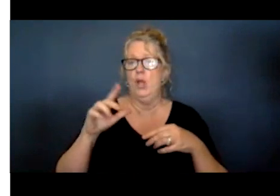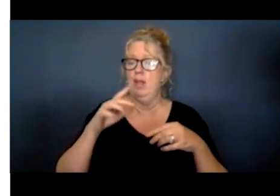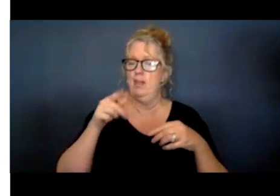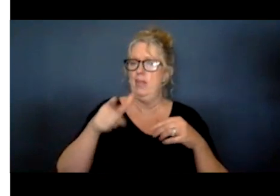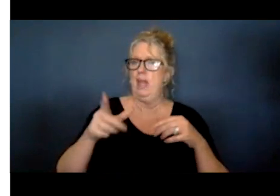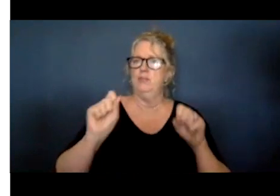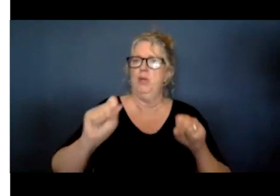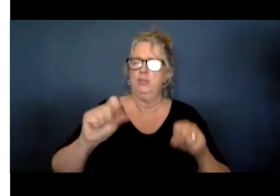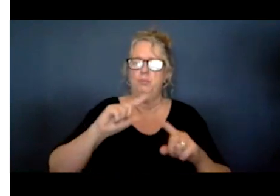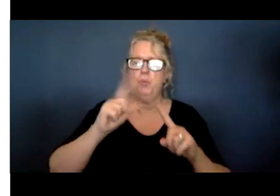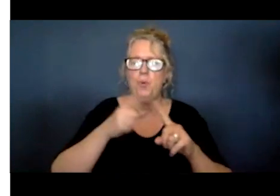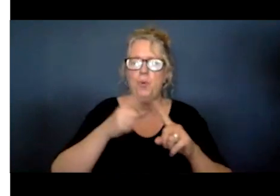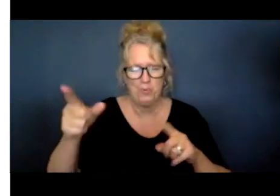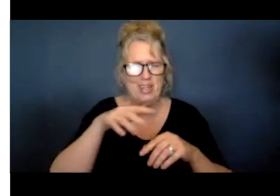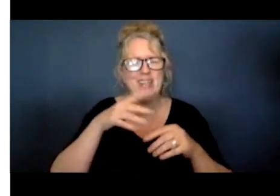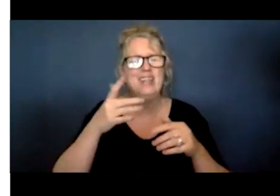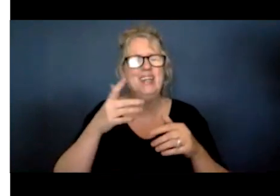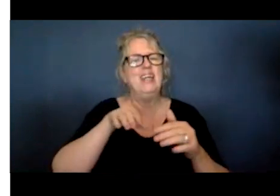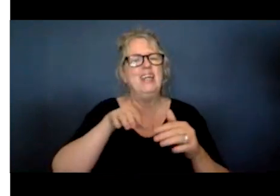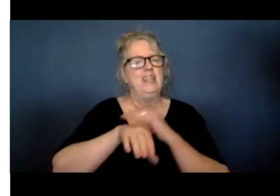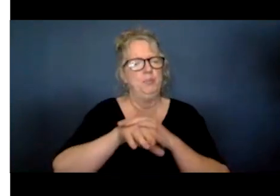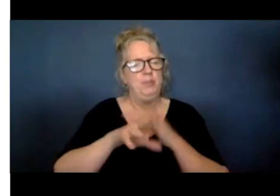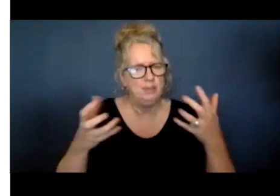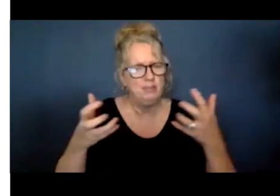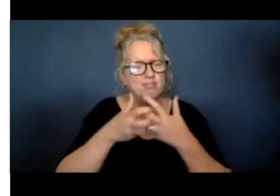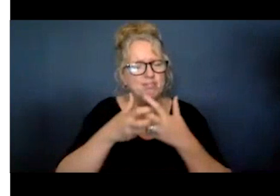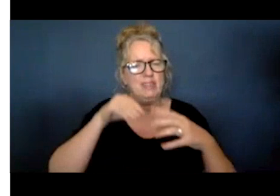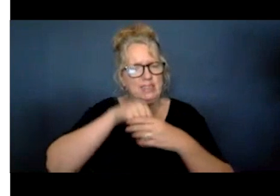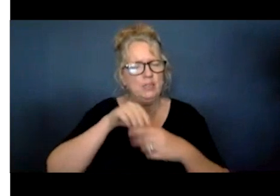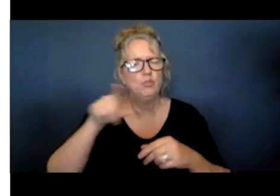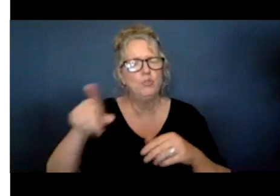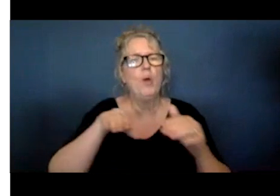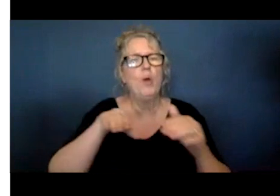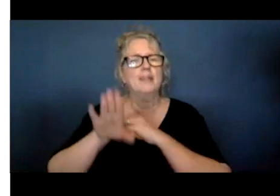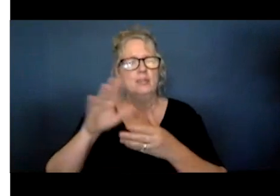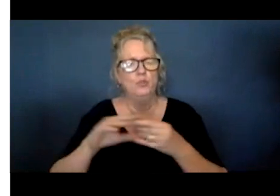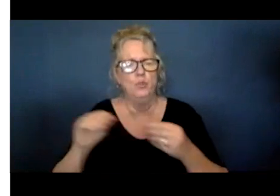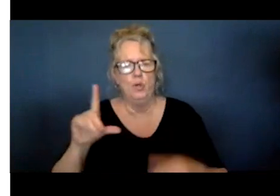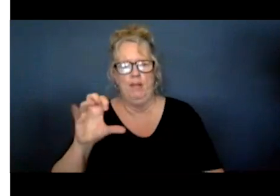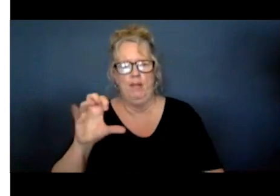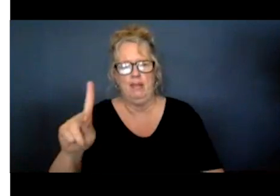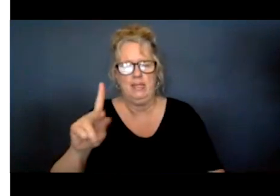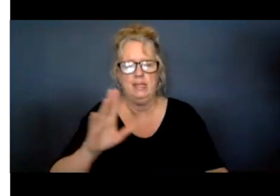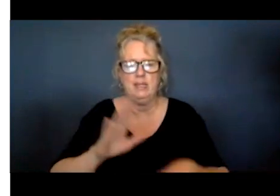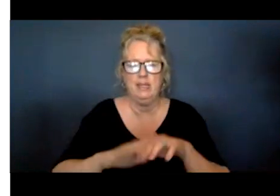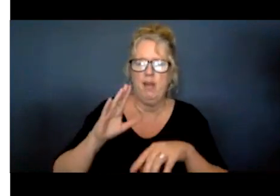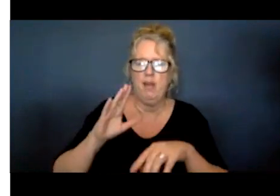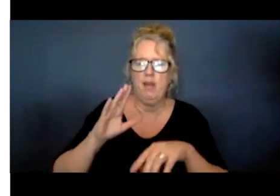the foundation of a program. To access Aaron’s story a link is provided on this slide as well